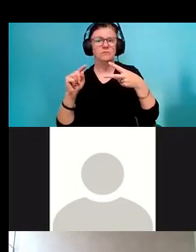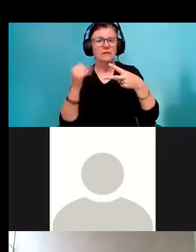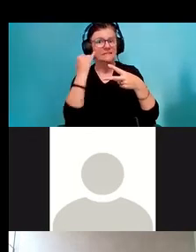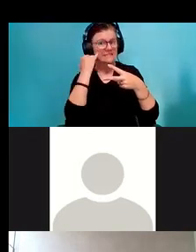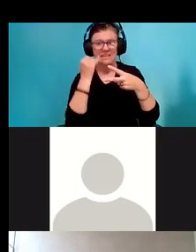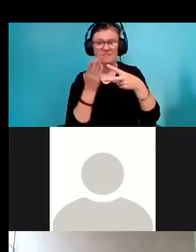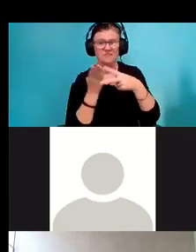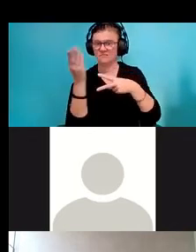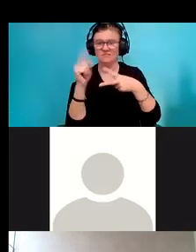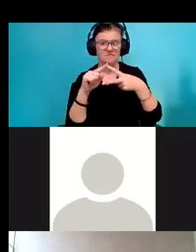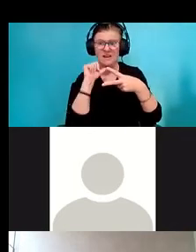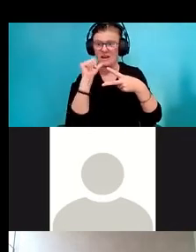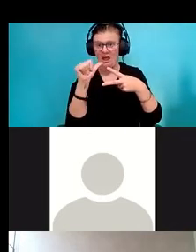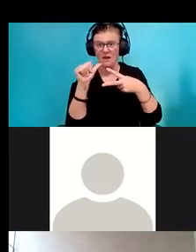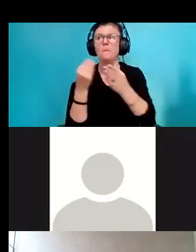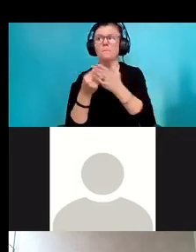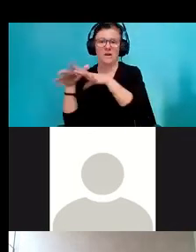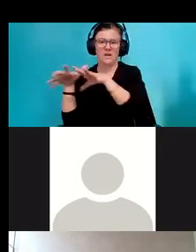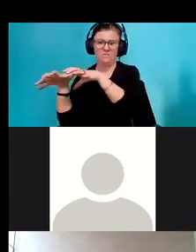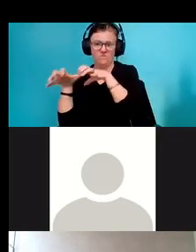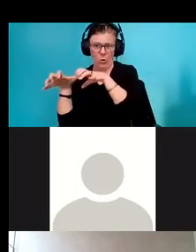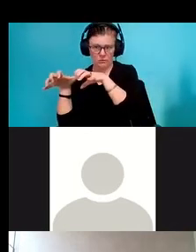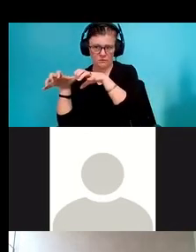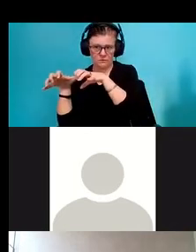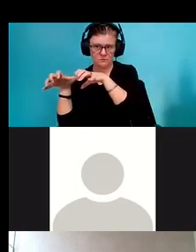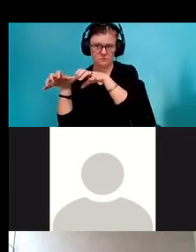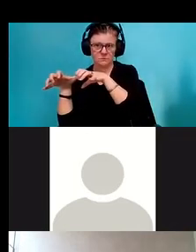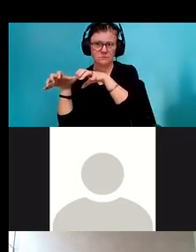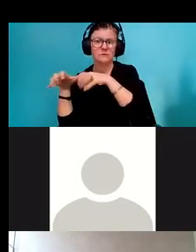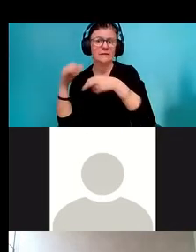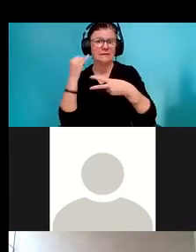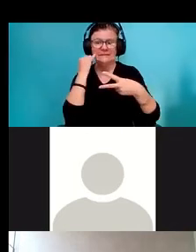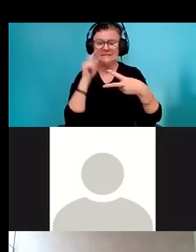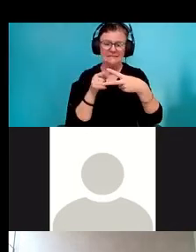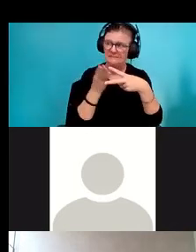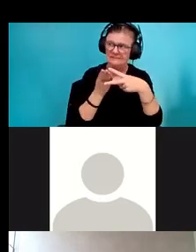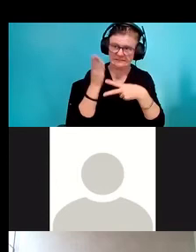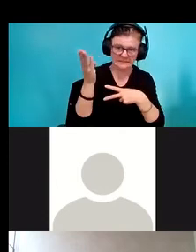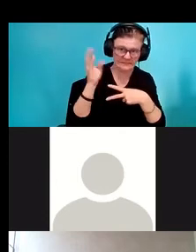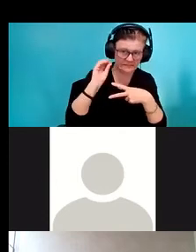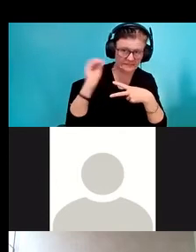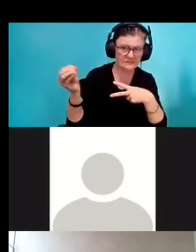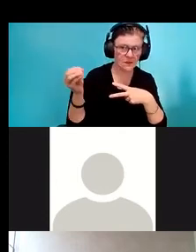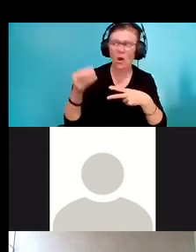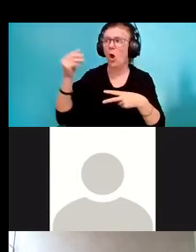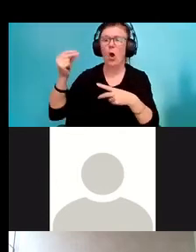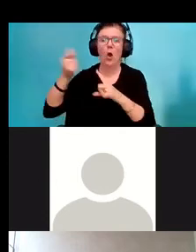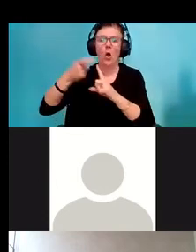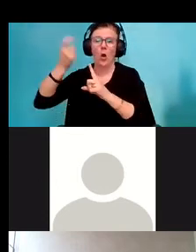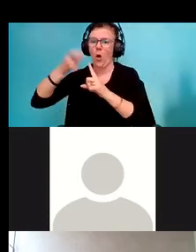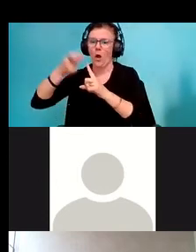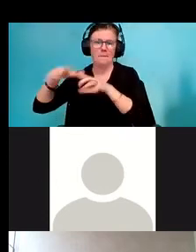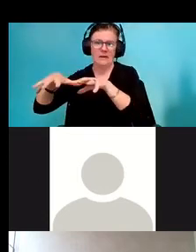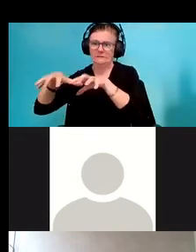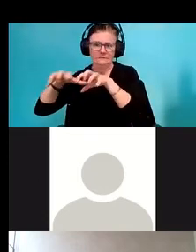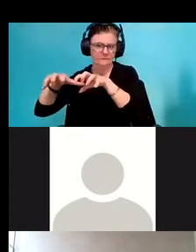There's an automatic system in place that will freeze your funds if you do not submit your progress report, upload your progress report,